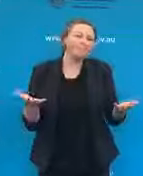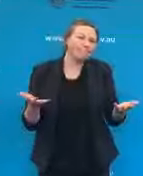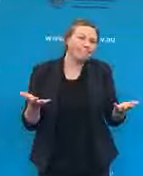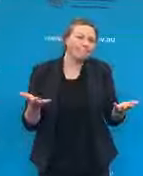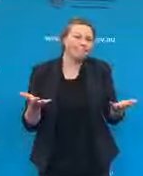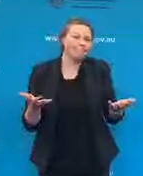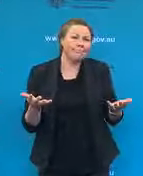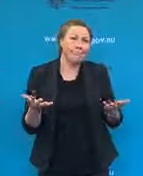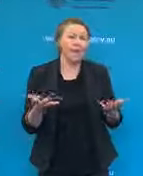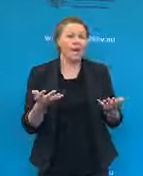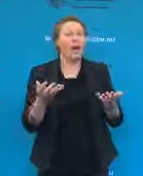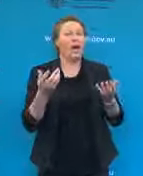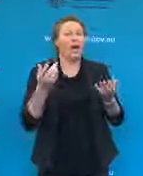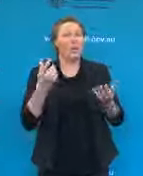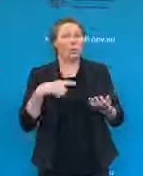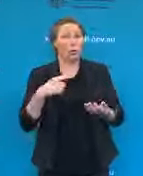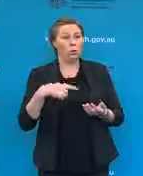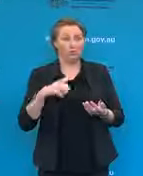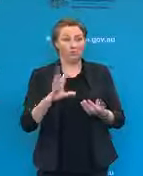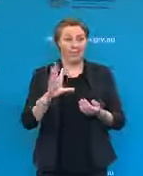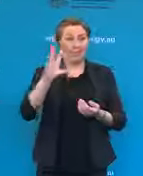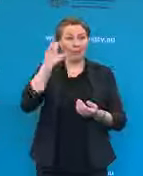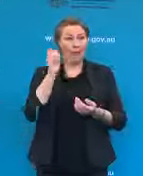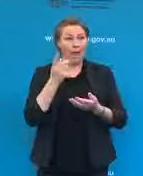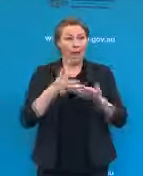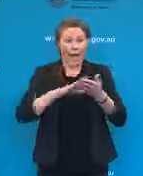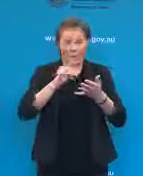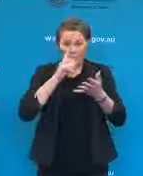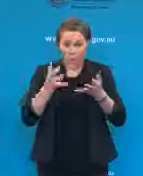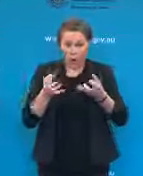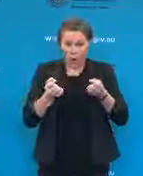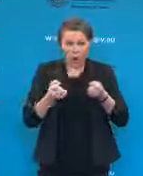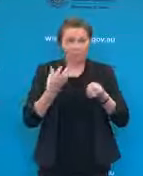community transmission late last week caused significant concern and that's